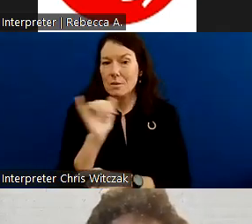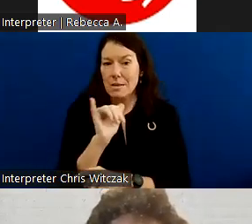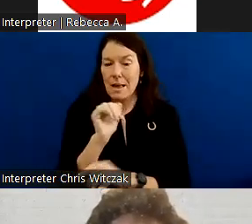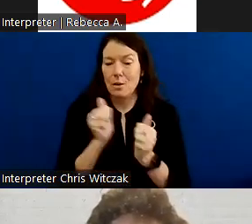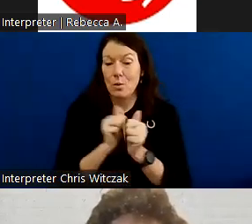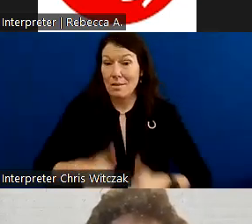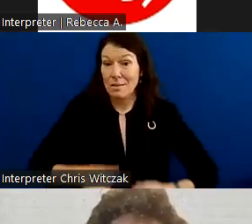of domestic violence